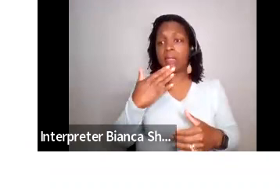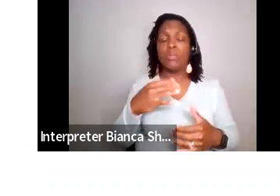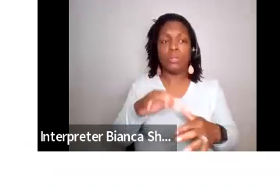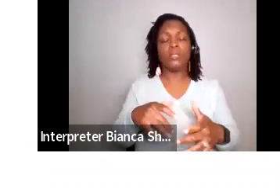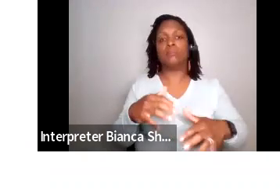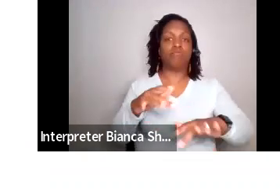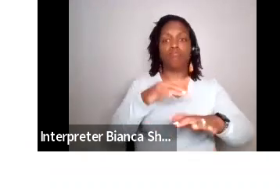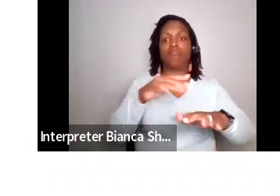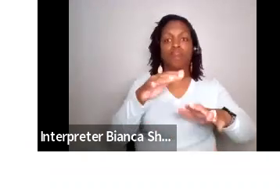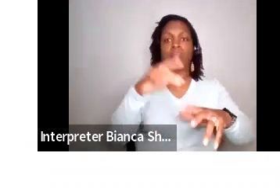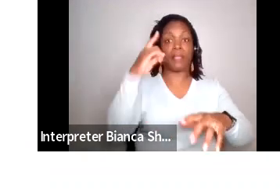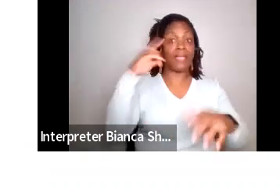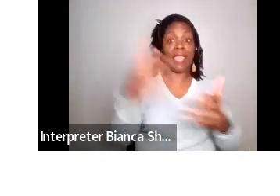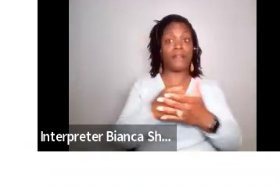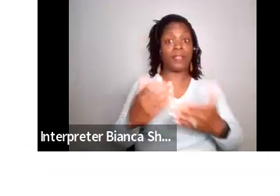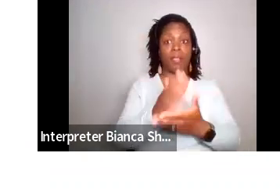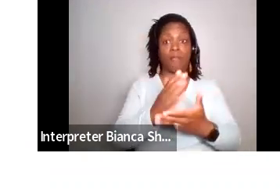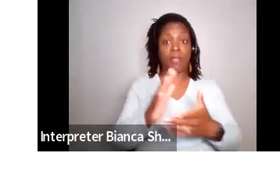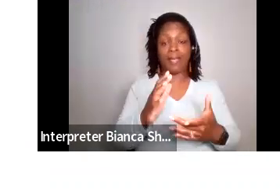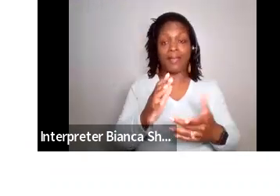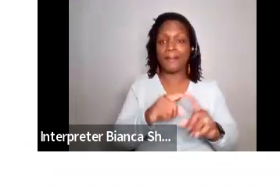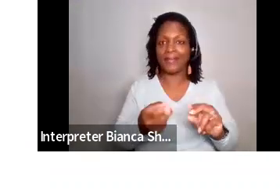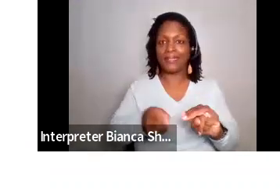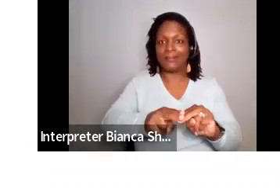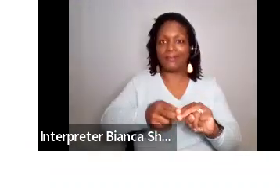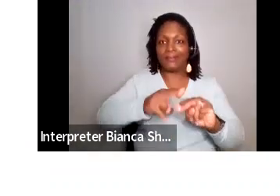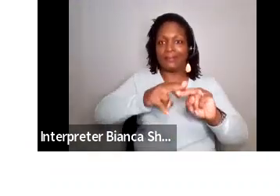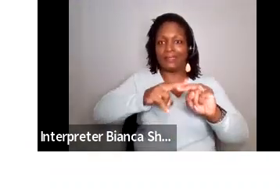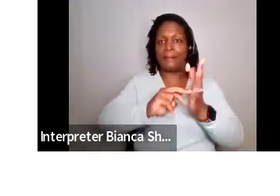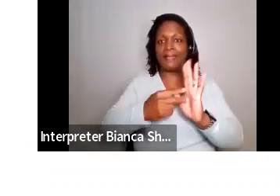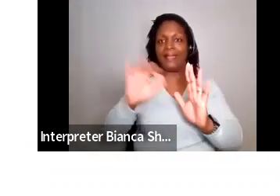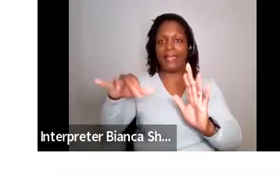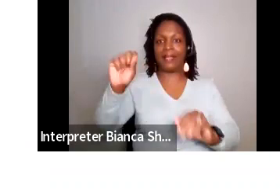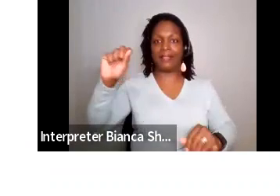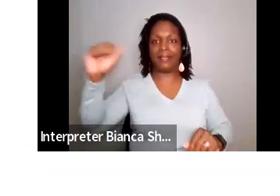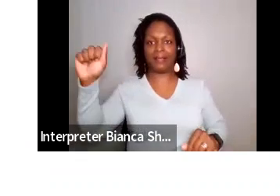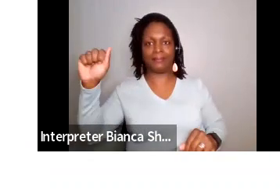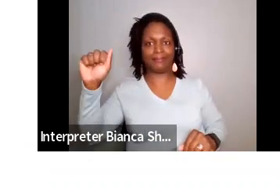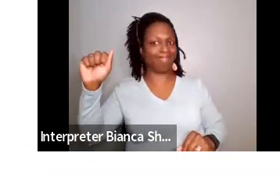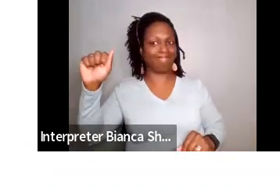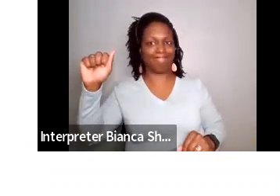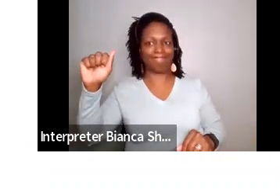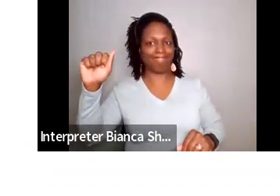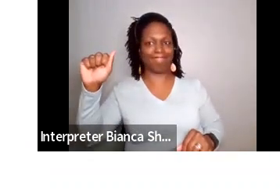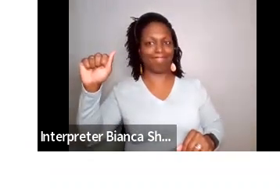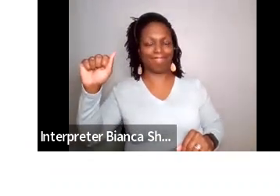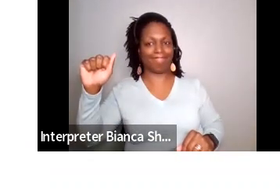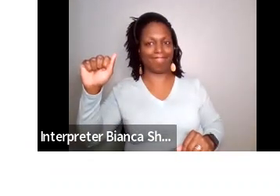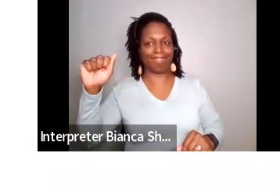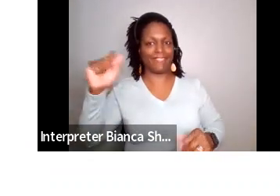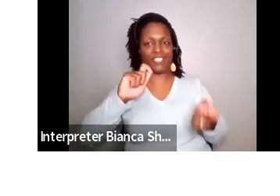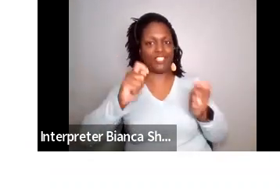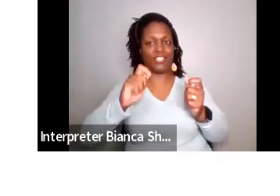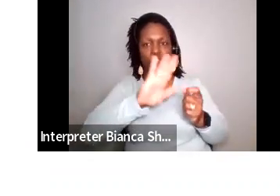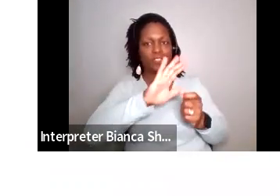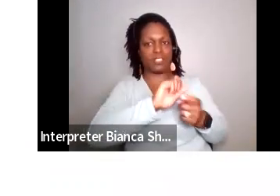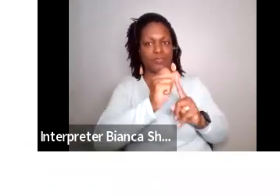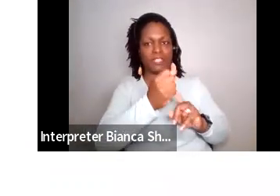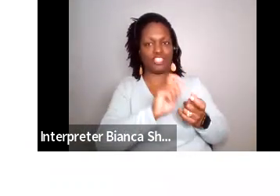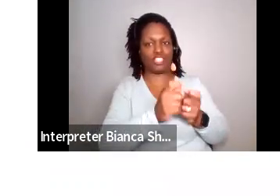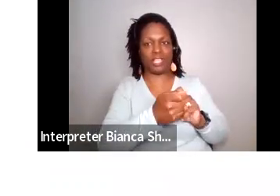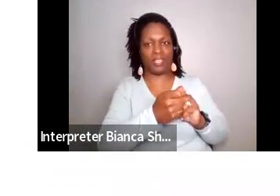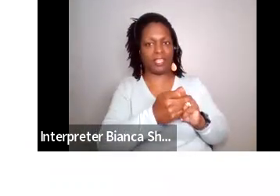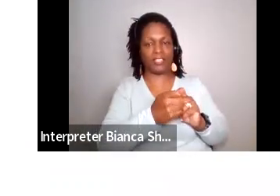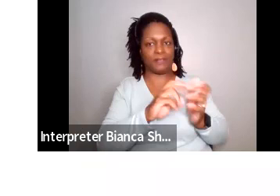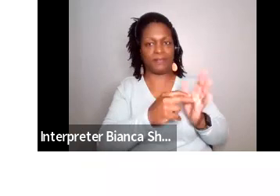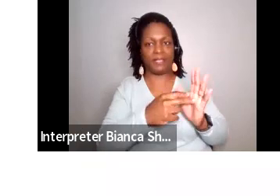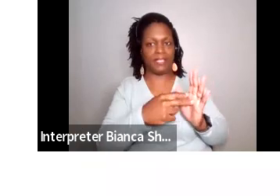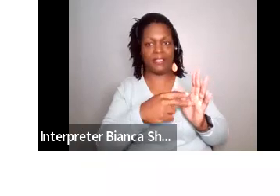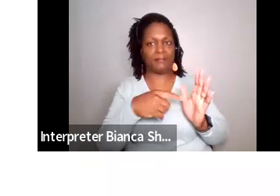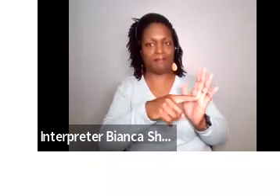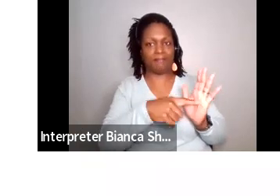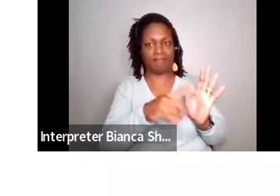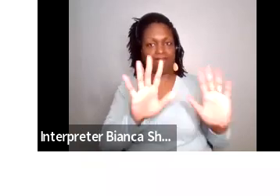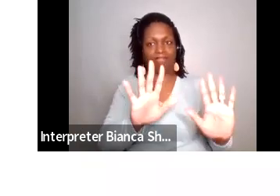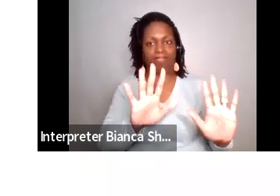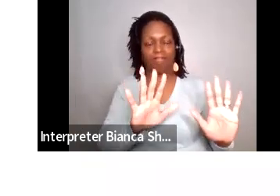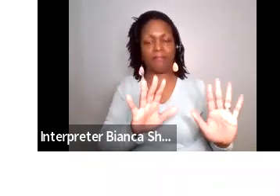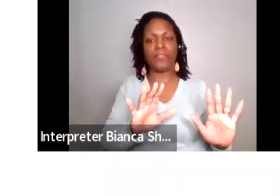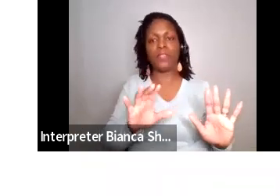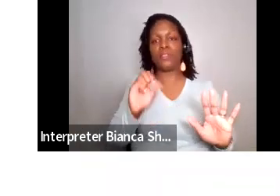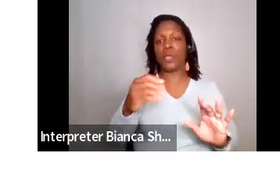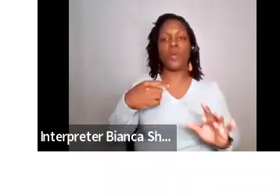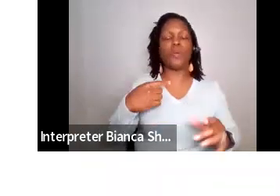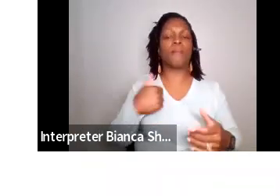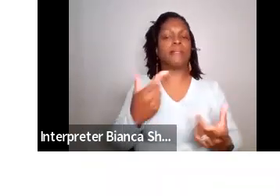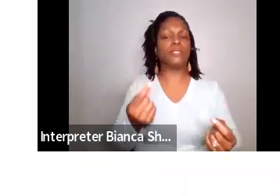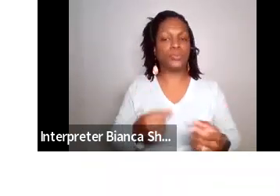Which changes the situation. Okay, So strategies that I used to work with this case.